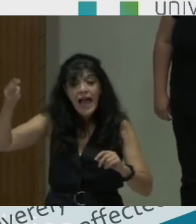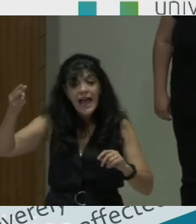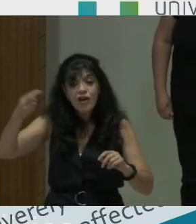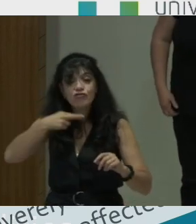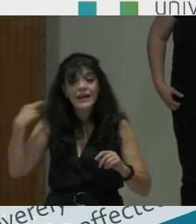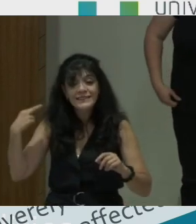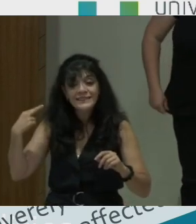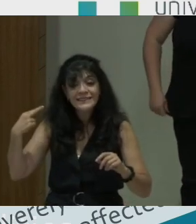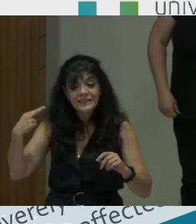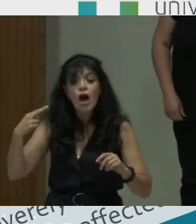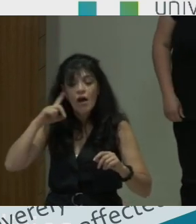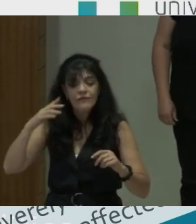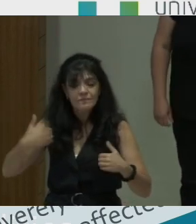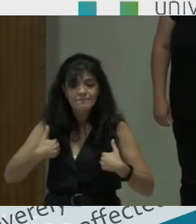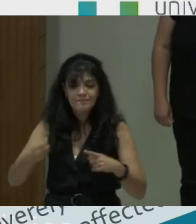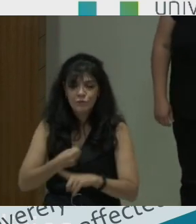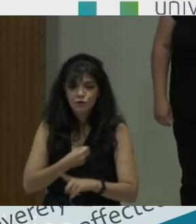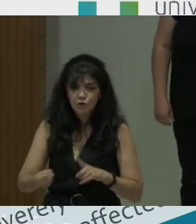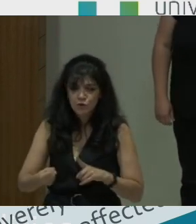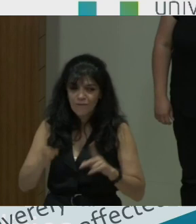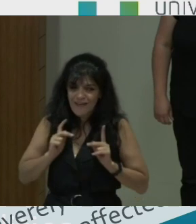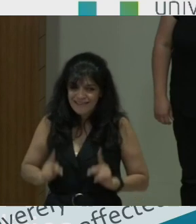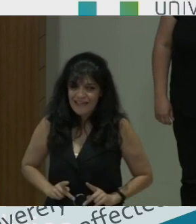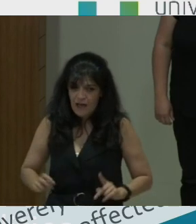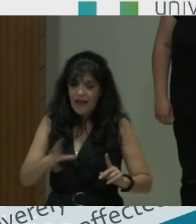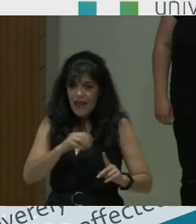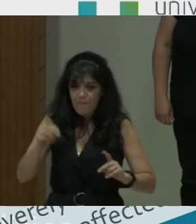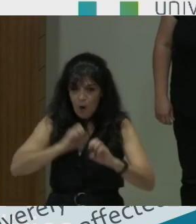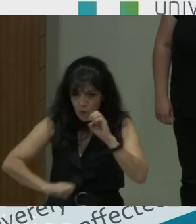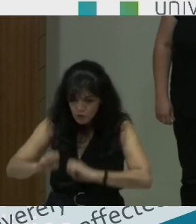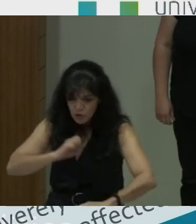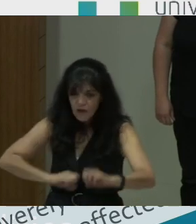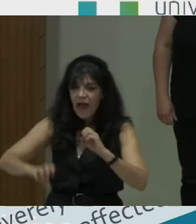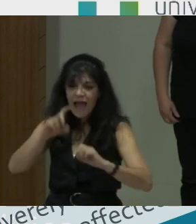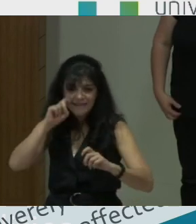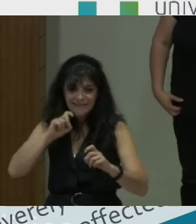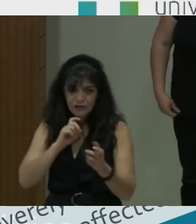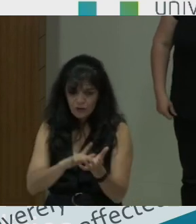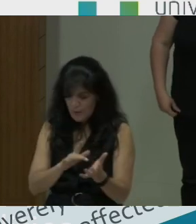being abused, physical abuse, emotional abuse, and sexual abuse.